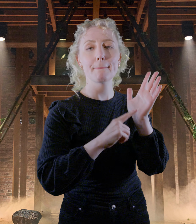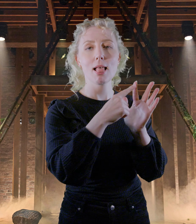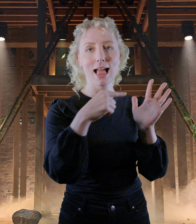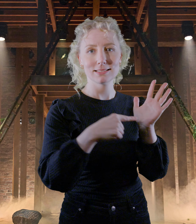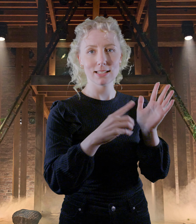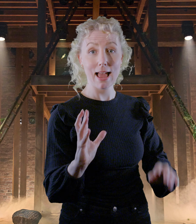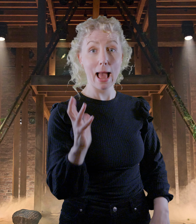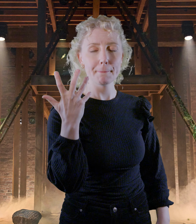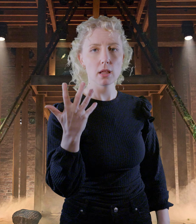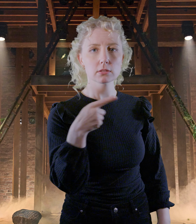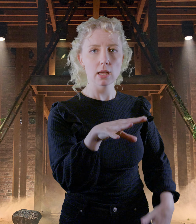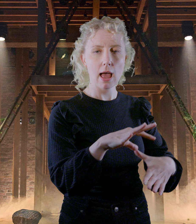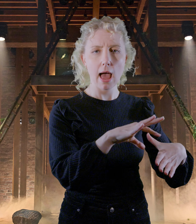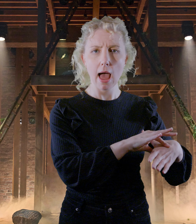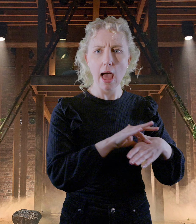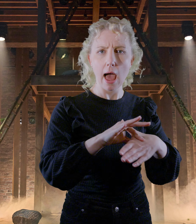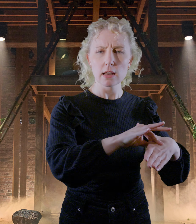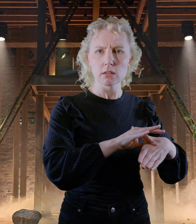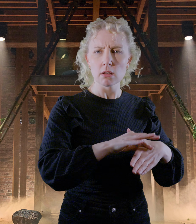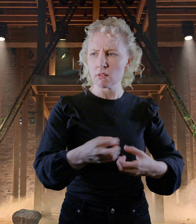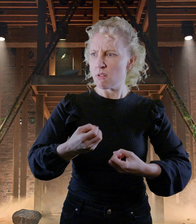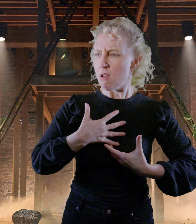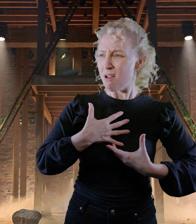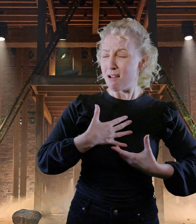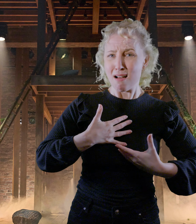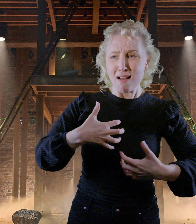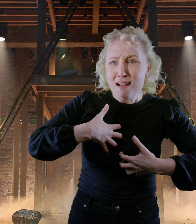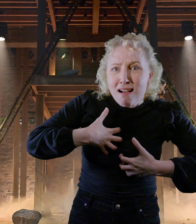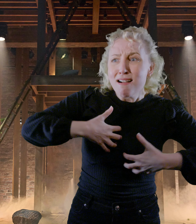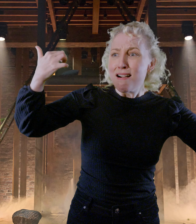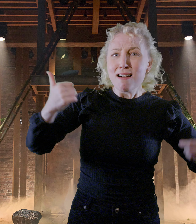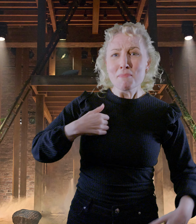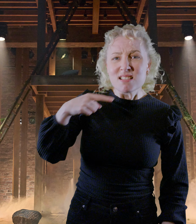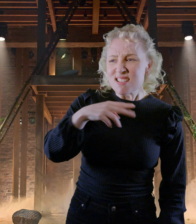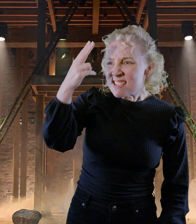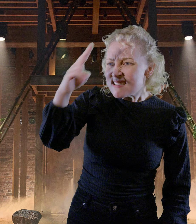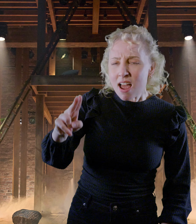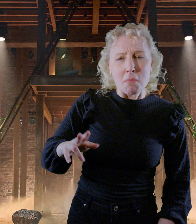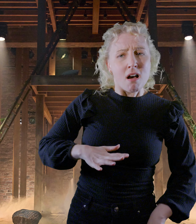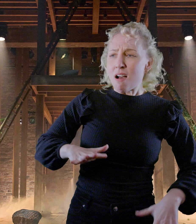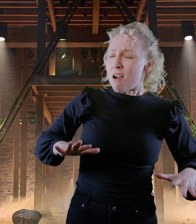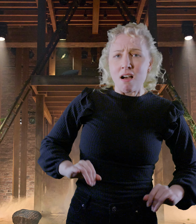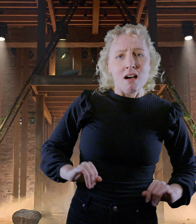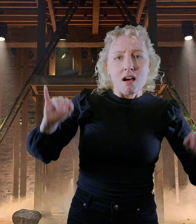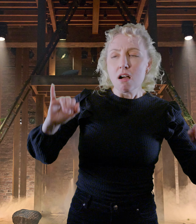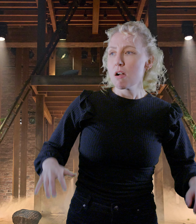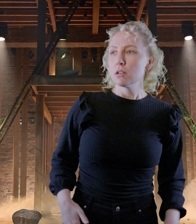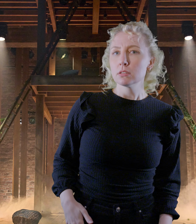Agnes is furious that William has used their son’s name like that. She rushes to London with her brother, Bartholomew.